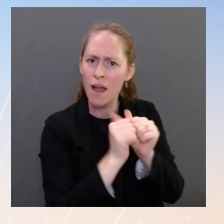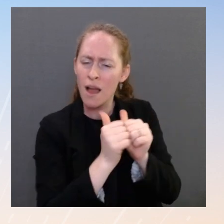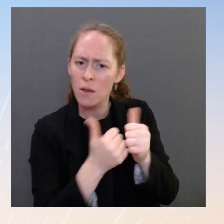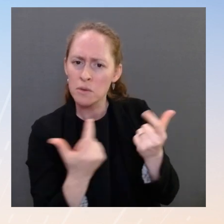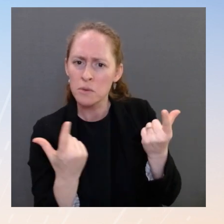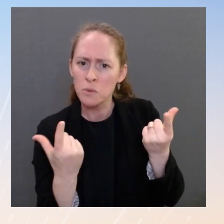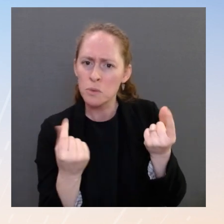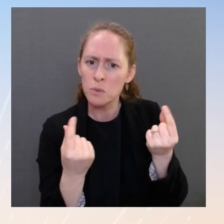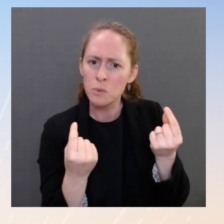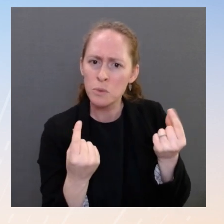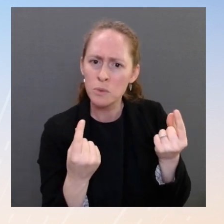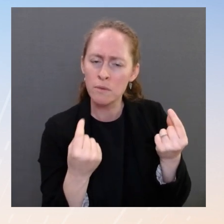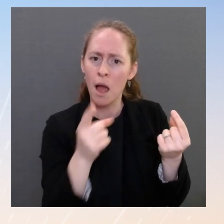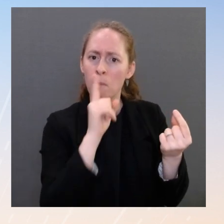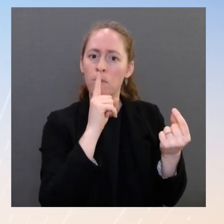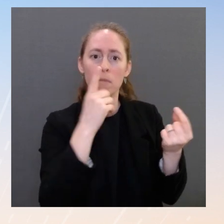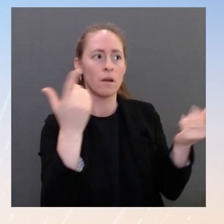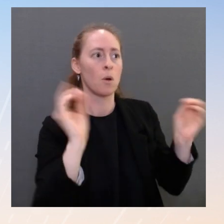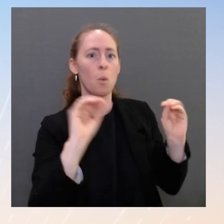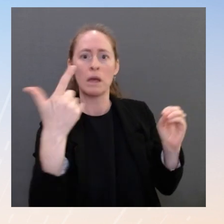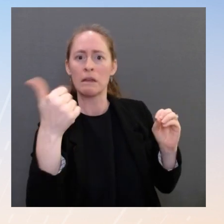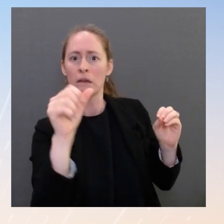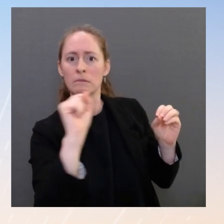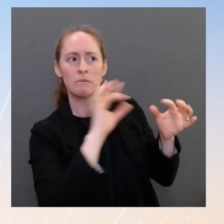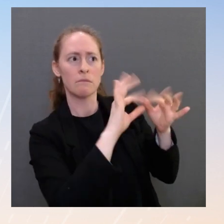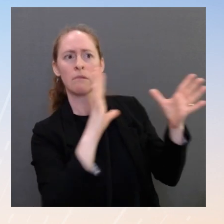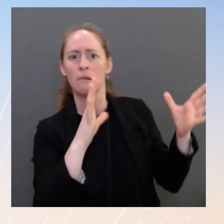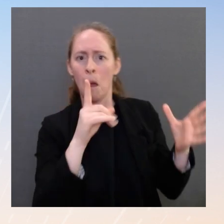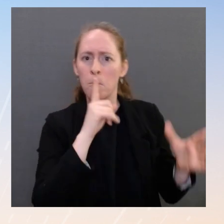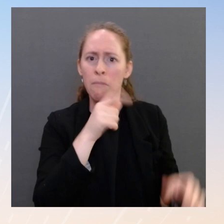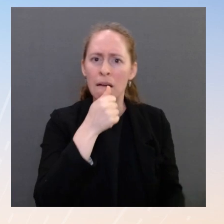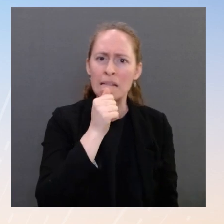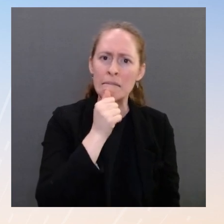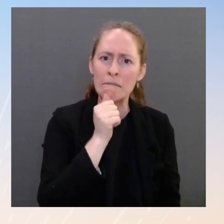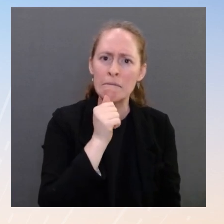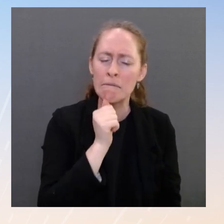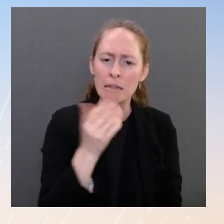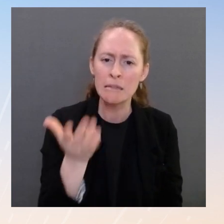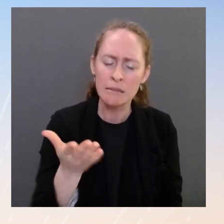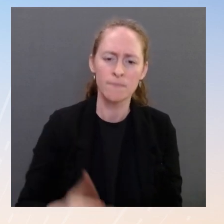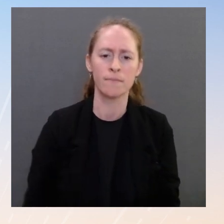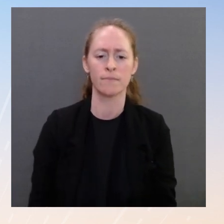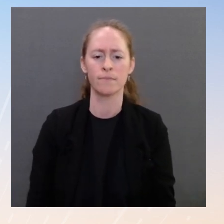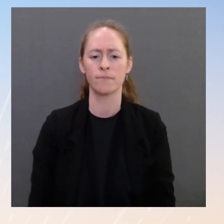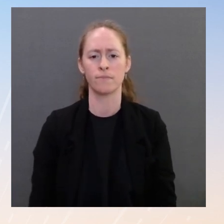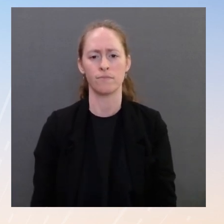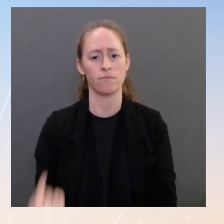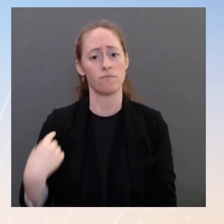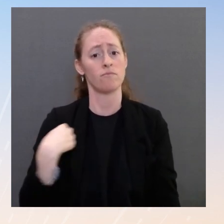Well, unfortunately, this is not -- this is the type of step, the type of almost weaponizing energy supplies